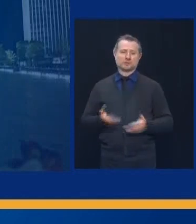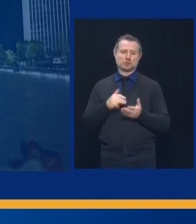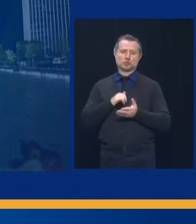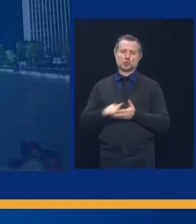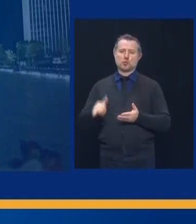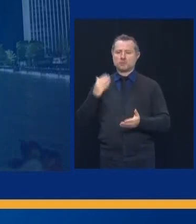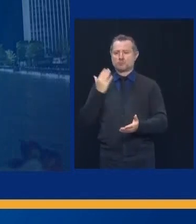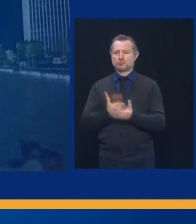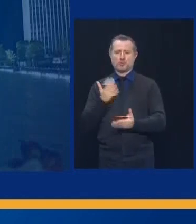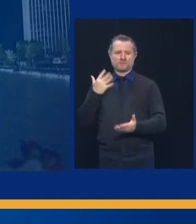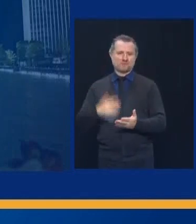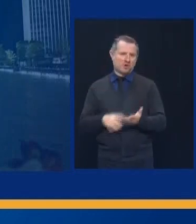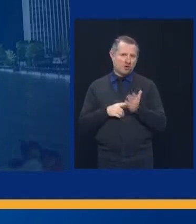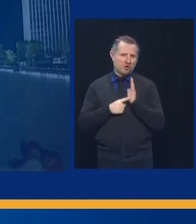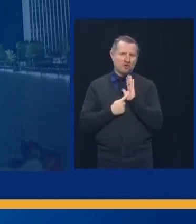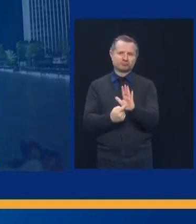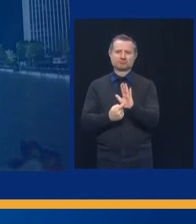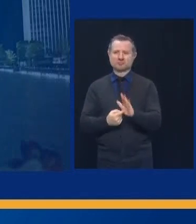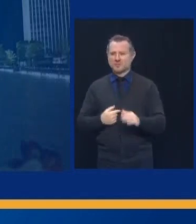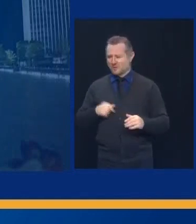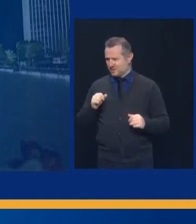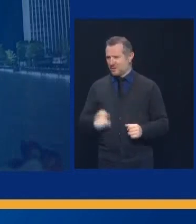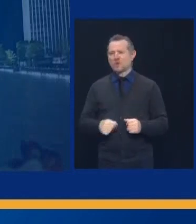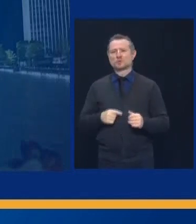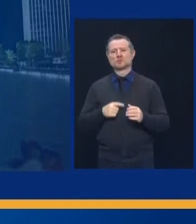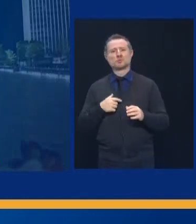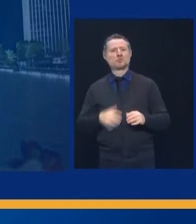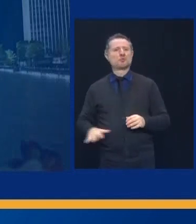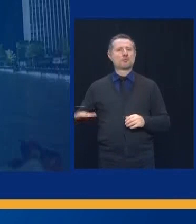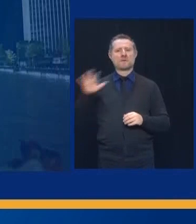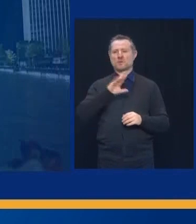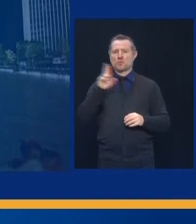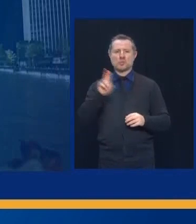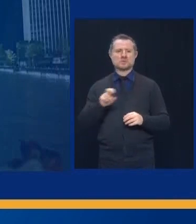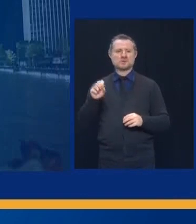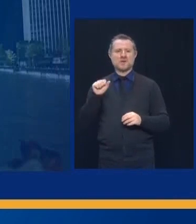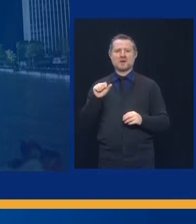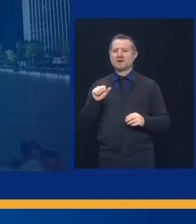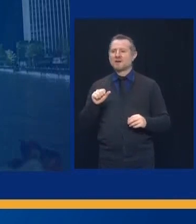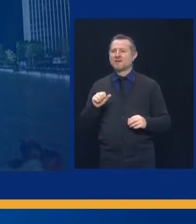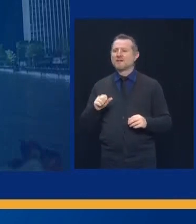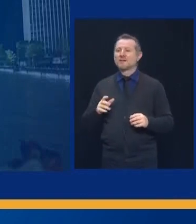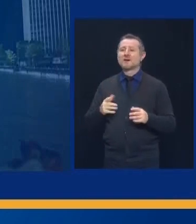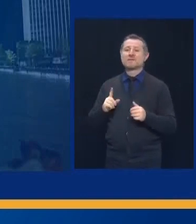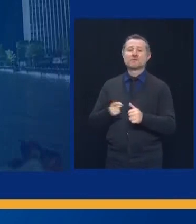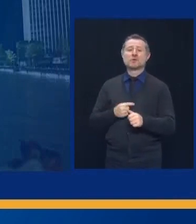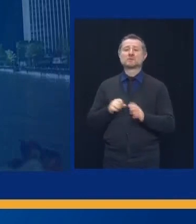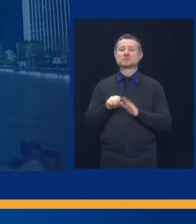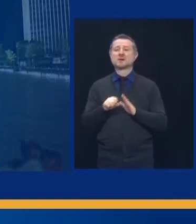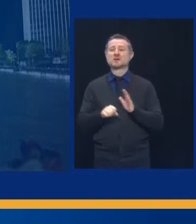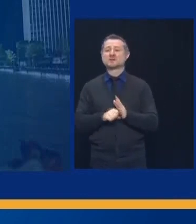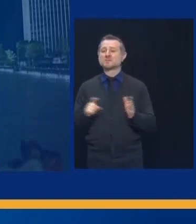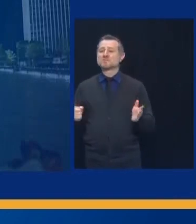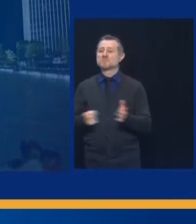WE KNOW THAT THEY WILL DO THE RIGHT THING, BECAUSE WE'RE DOING IT HERE UFñc NEW YORK.